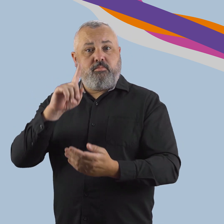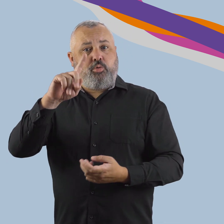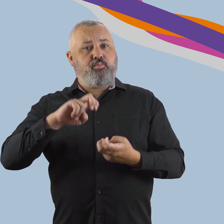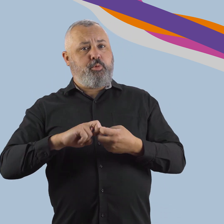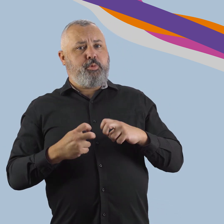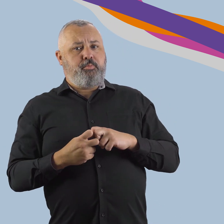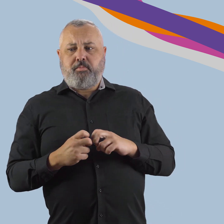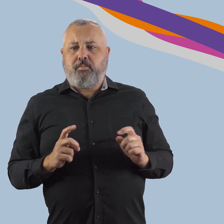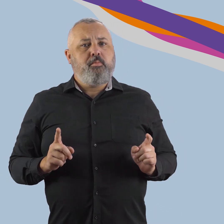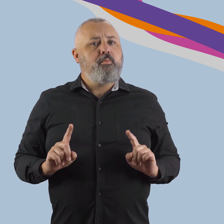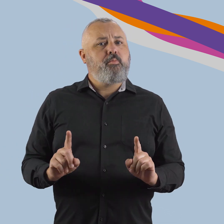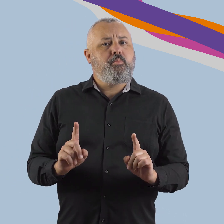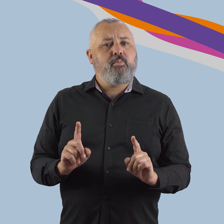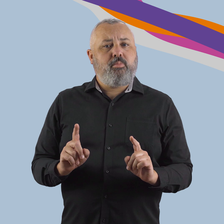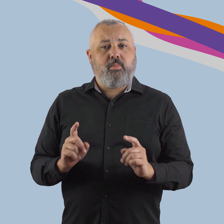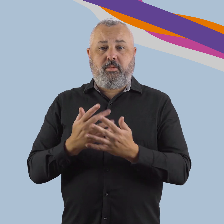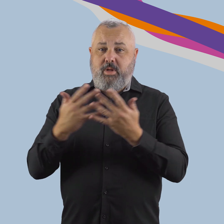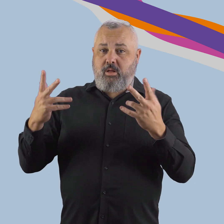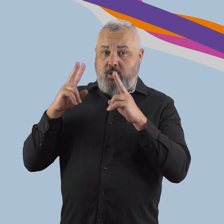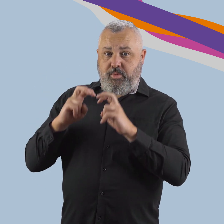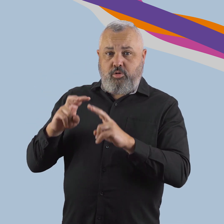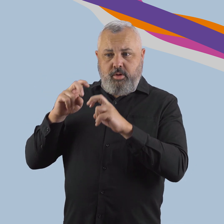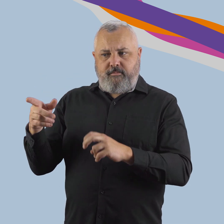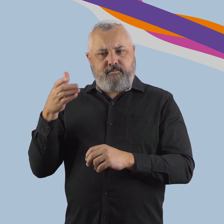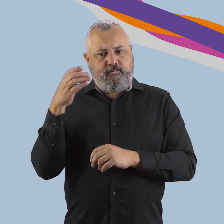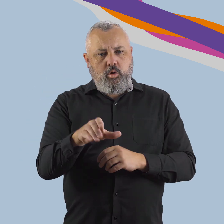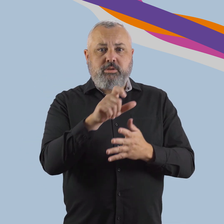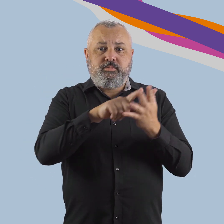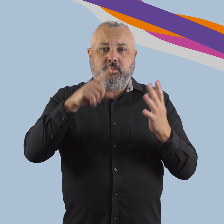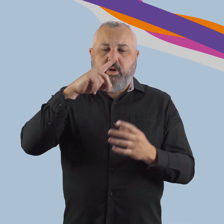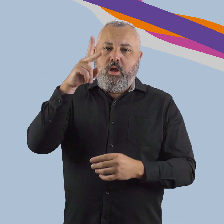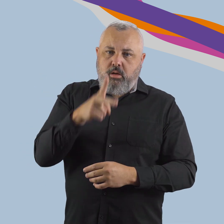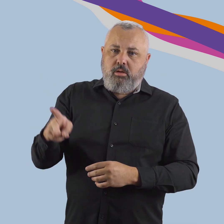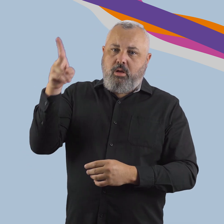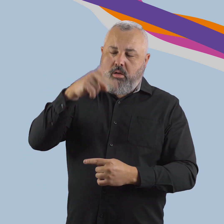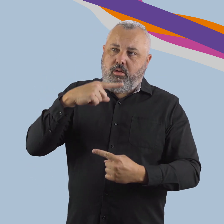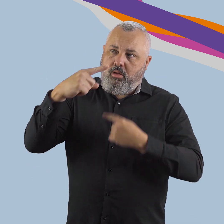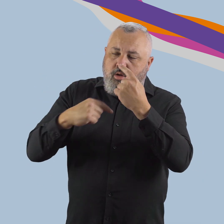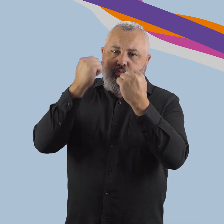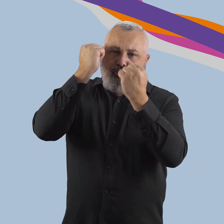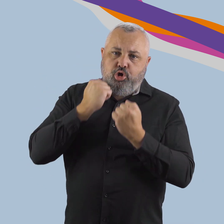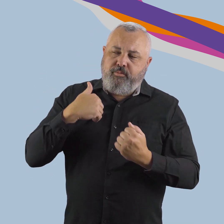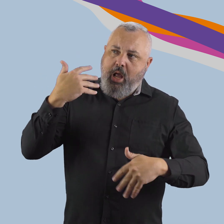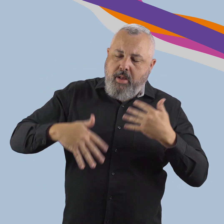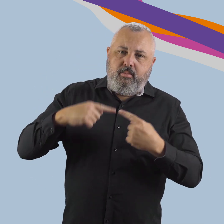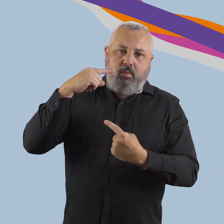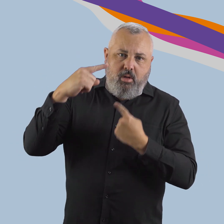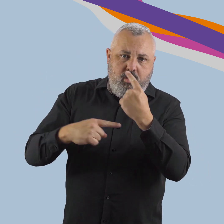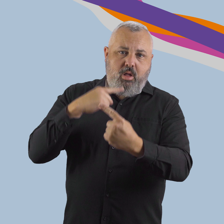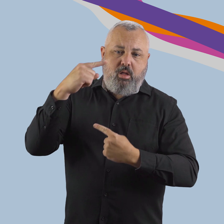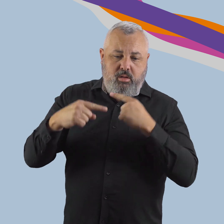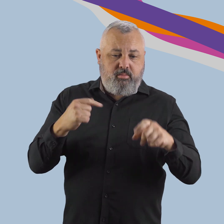Too often, these inquiries have placed the burden on people with disability to keep proving harm,